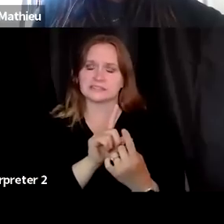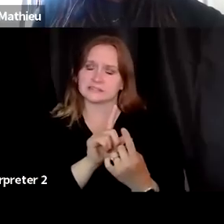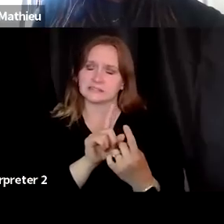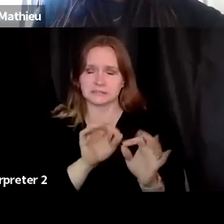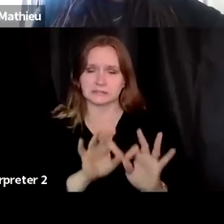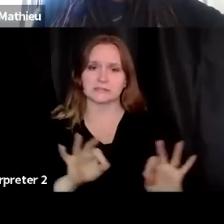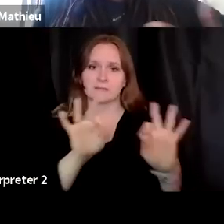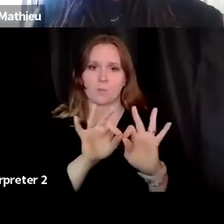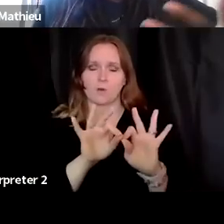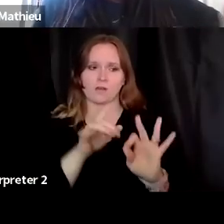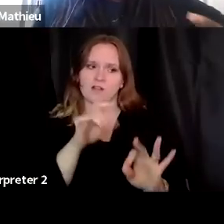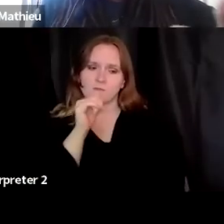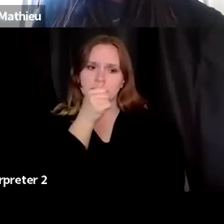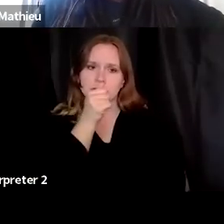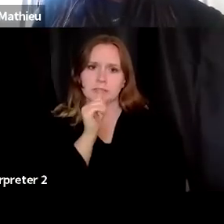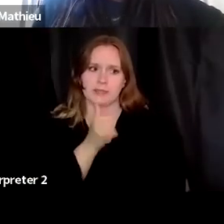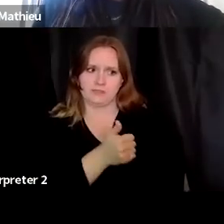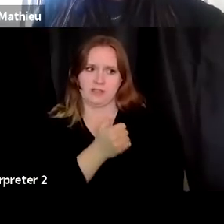by themselves and possibly be re-traumatized.